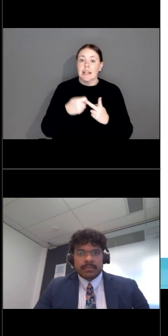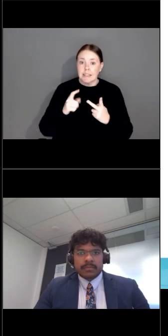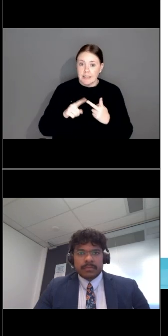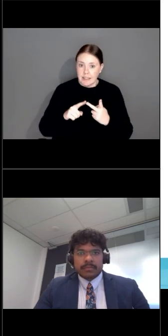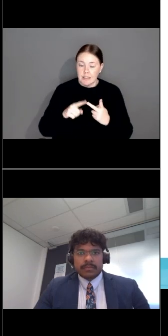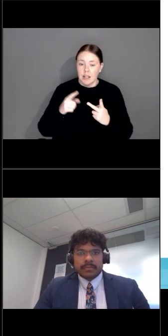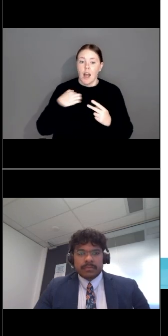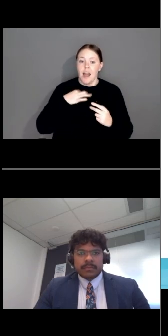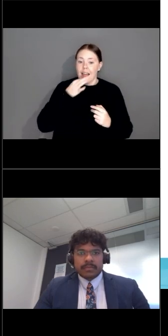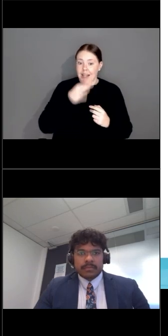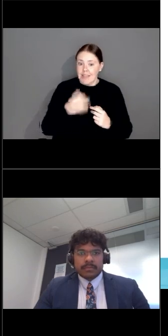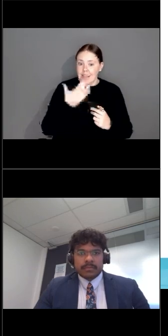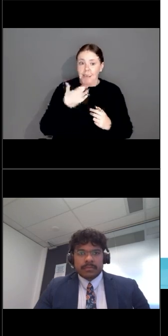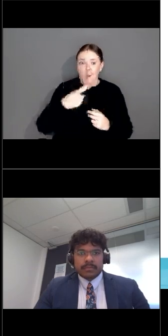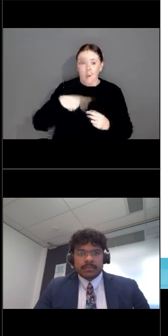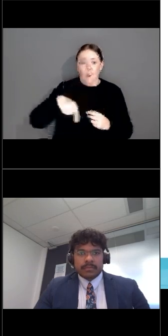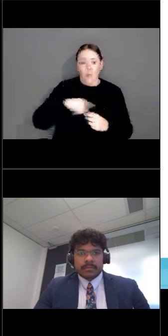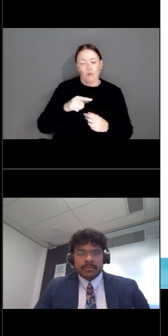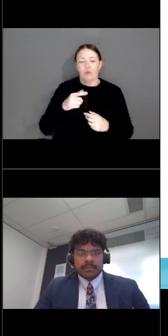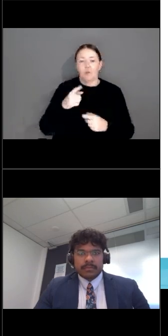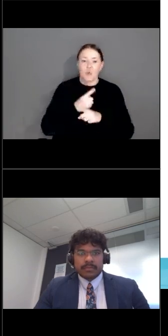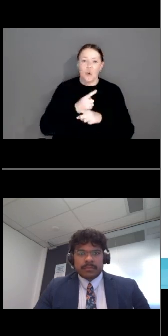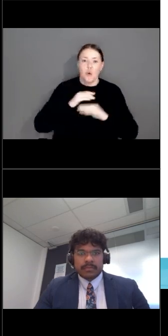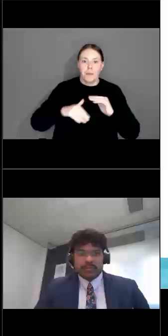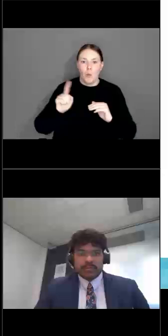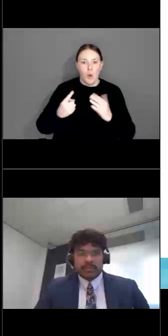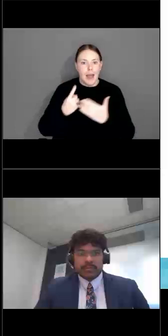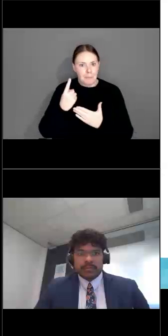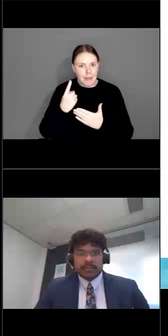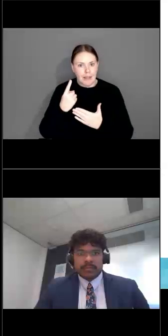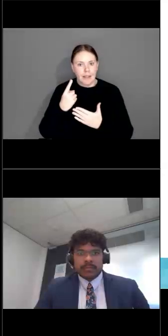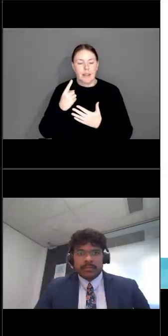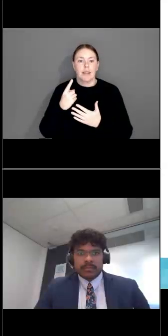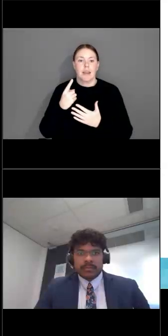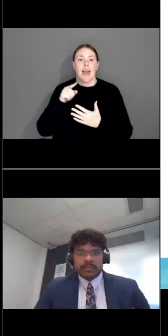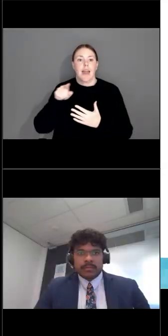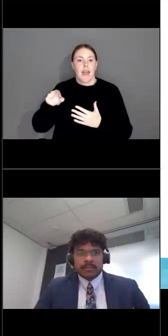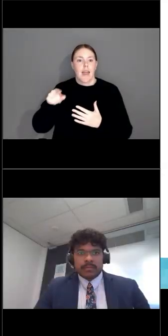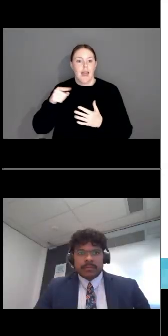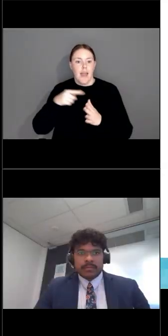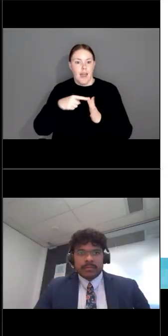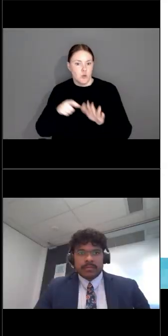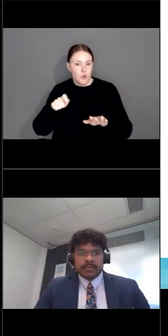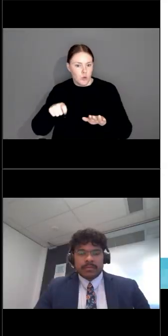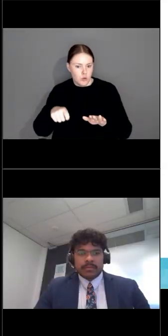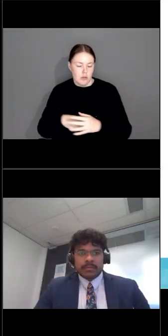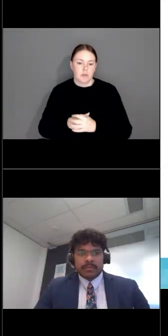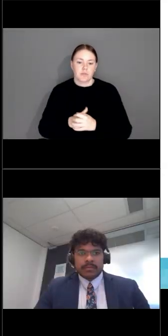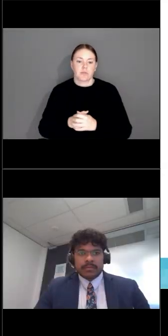court now when they went to court um there was a um domestic violence order um placed on Jack and